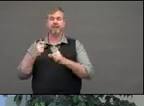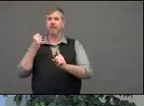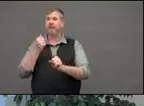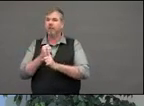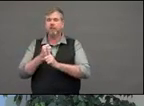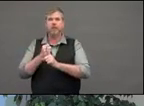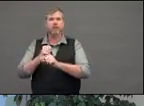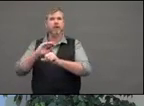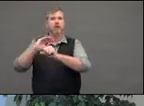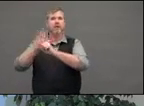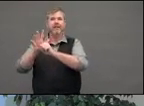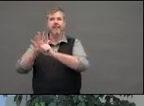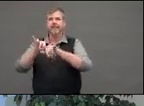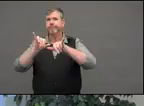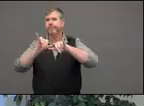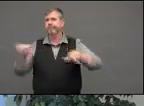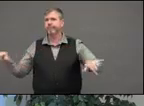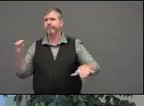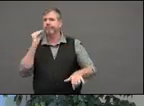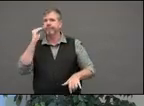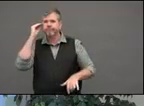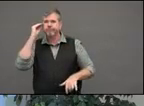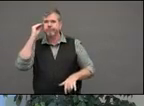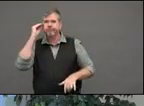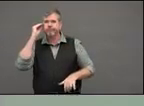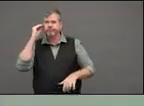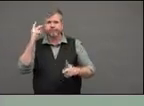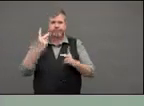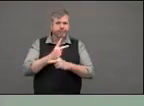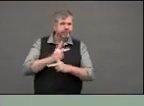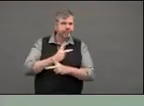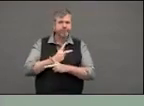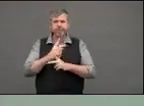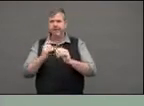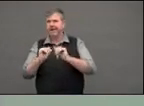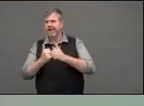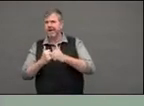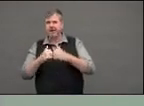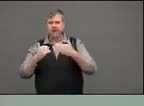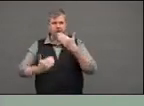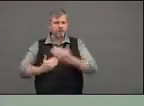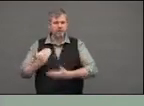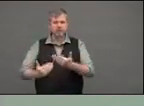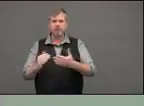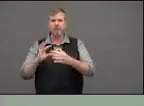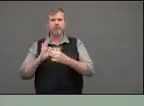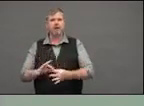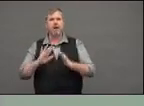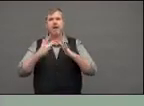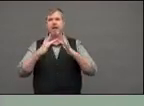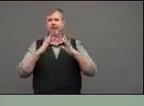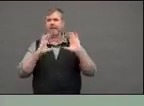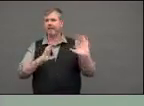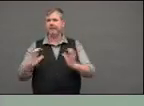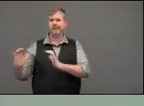find a way how to do that because that was the most hardest thing for me still is so for this fall semester